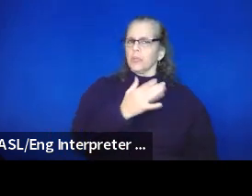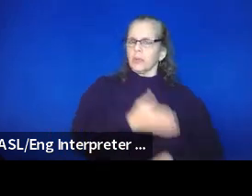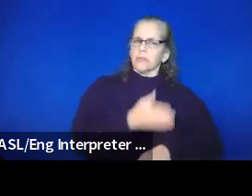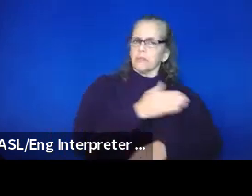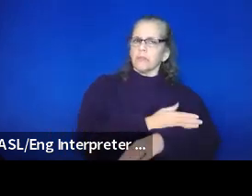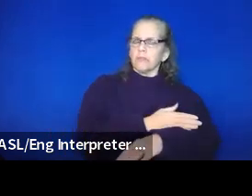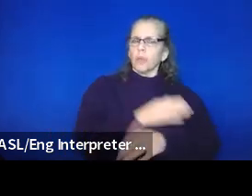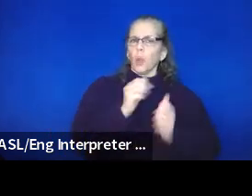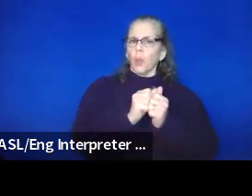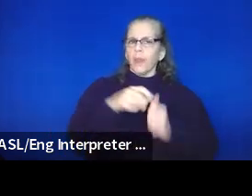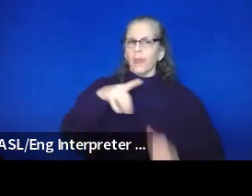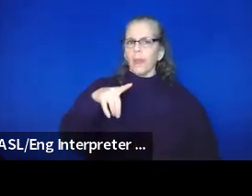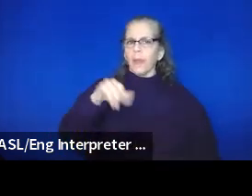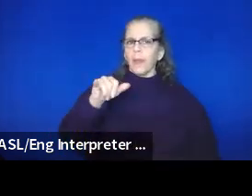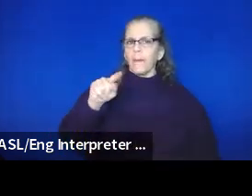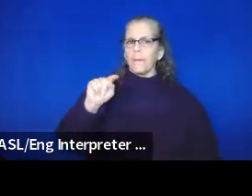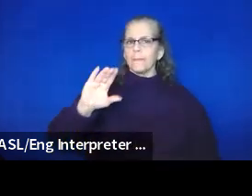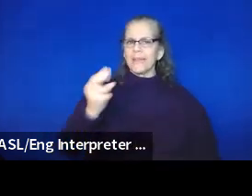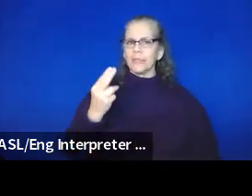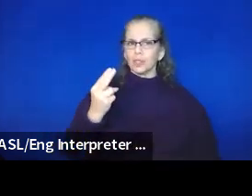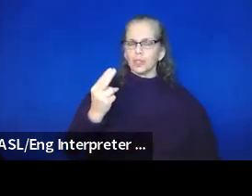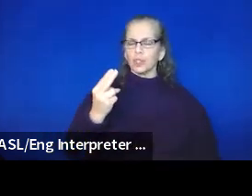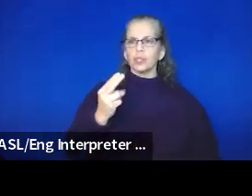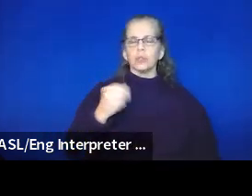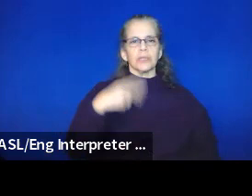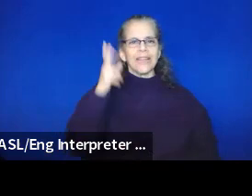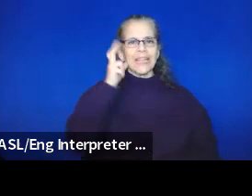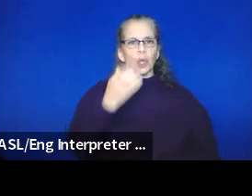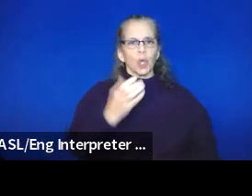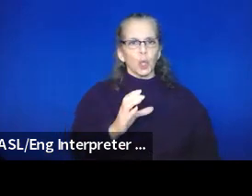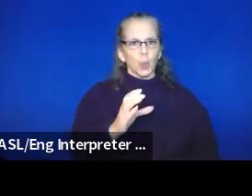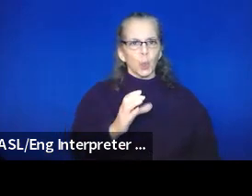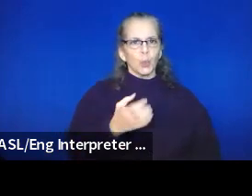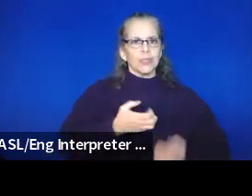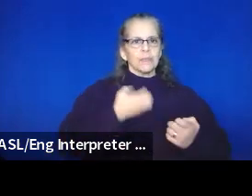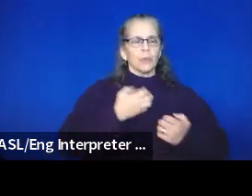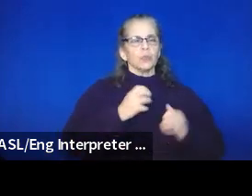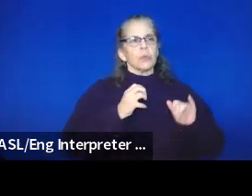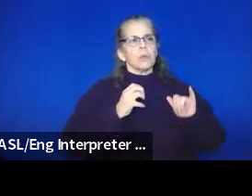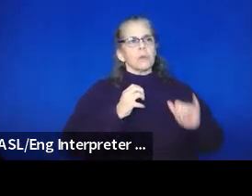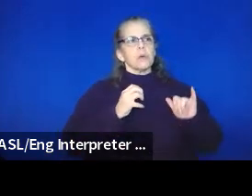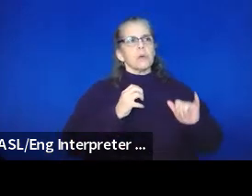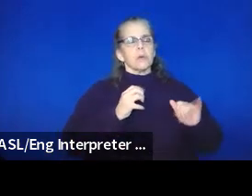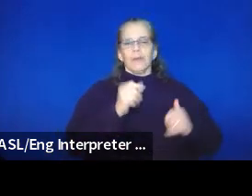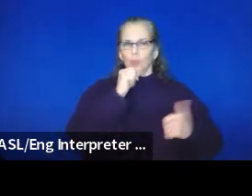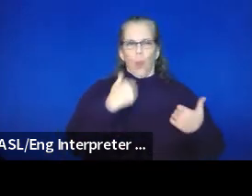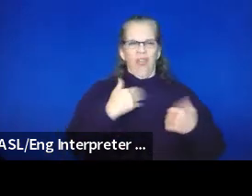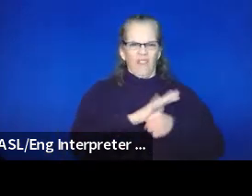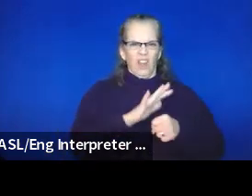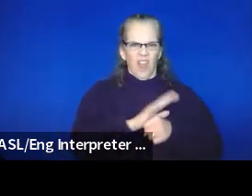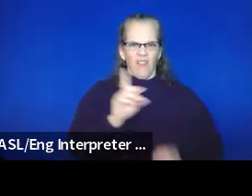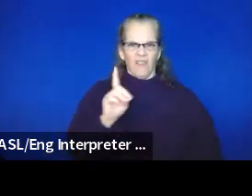noise, being able to hear indexical cues and likely indexical cues and they hear better